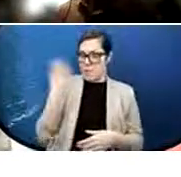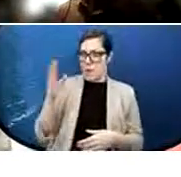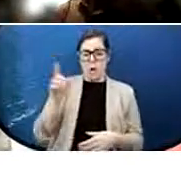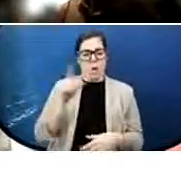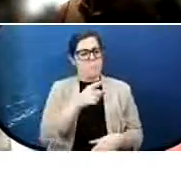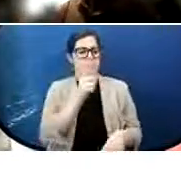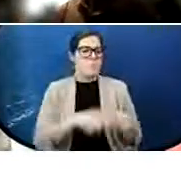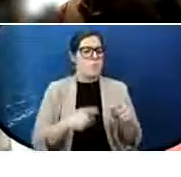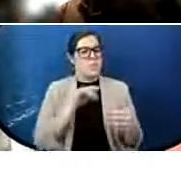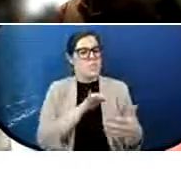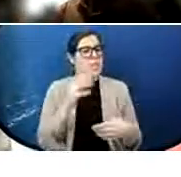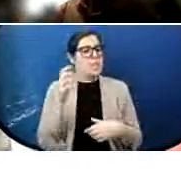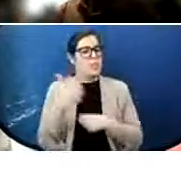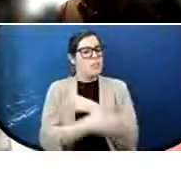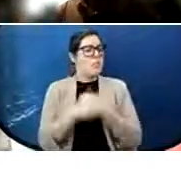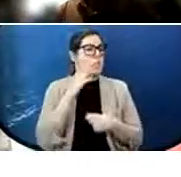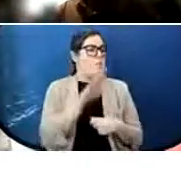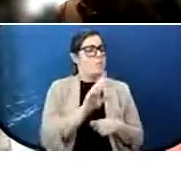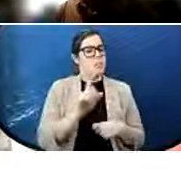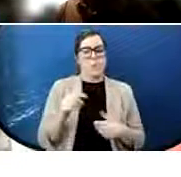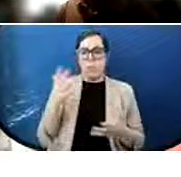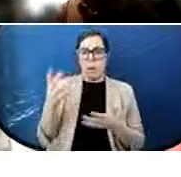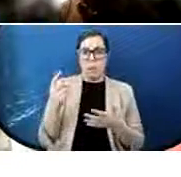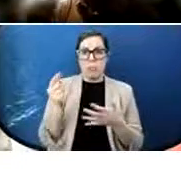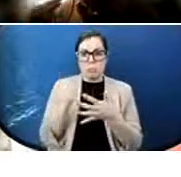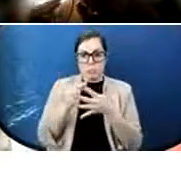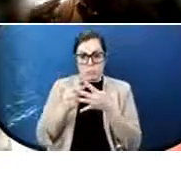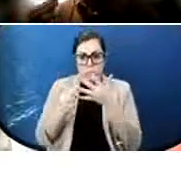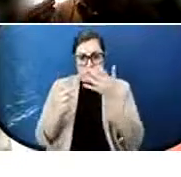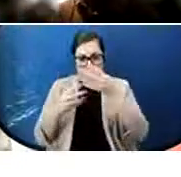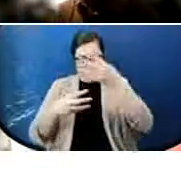are they going to be told they're not going to be supported with reasonable accommodations or